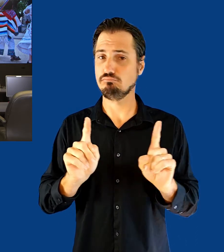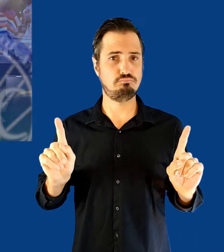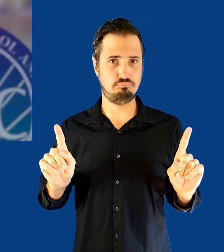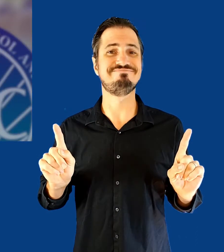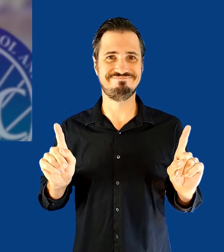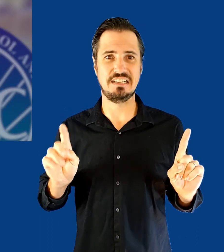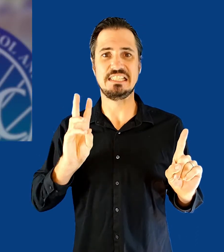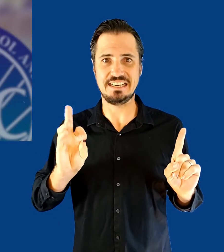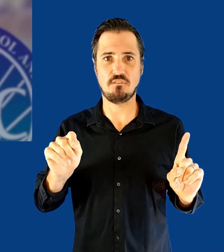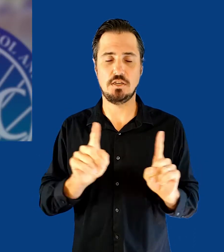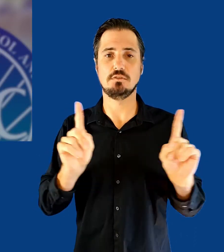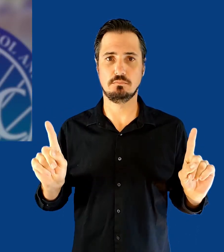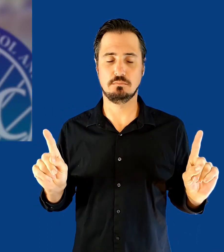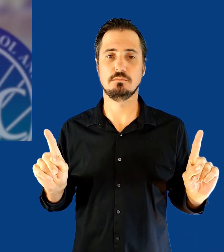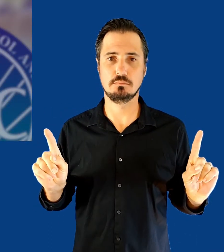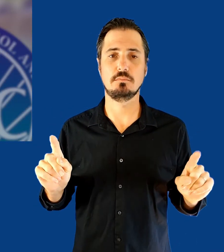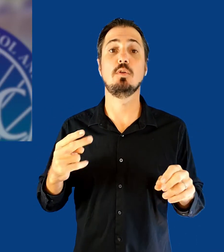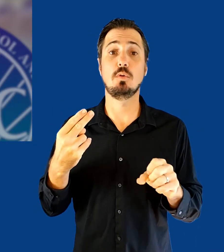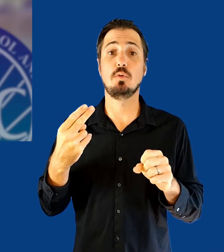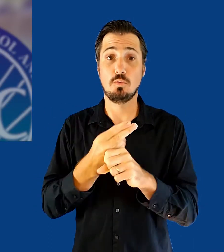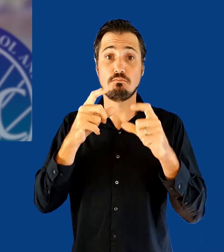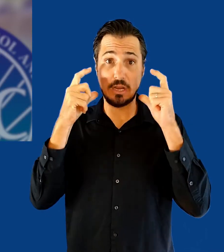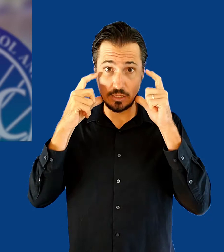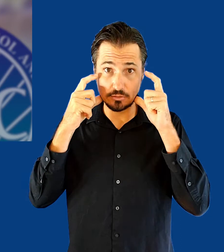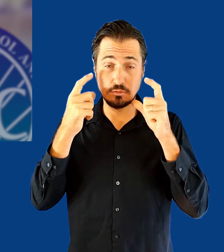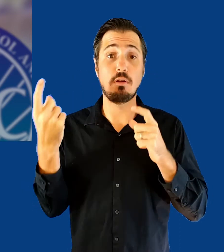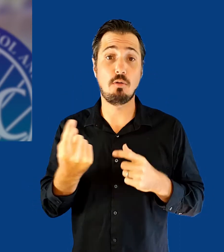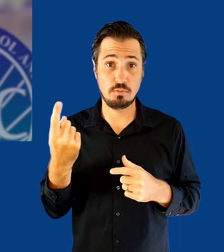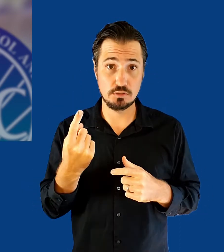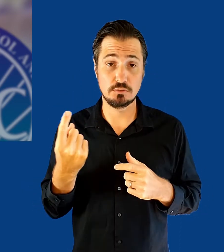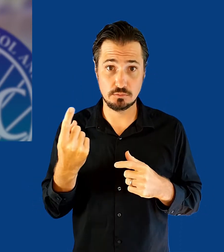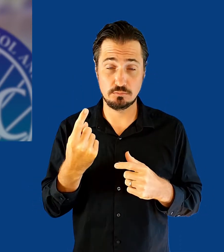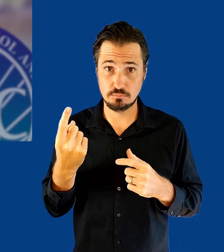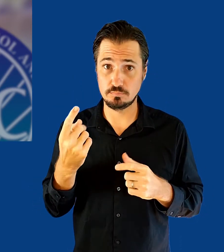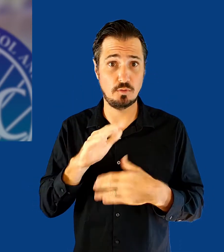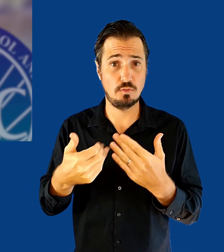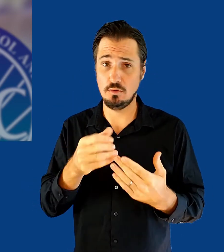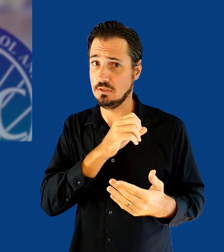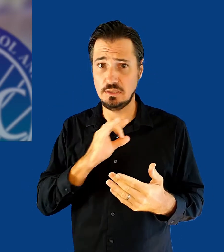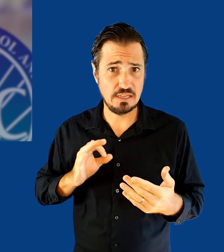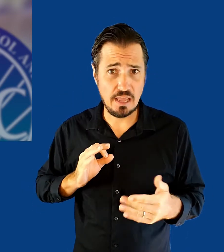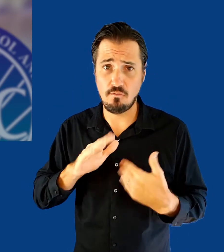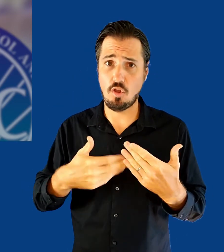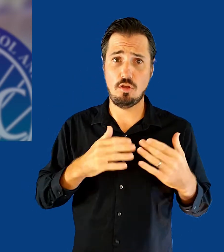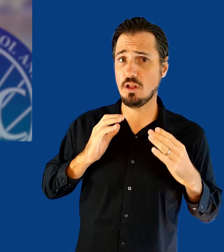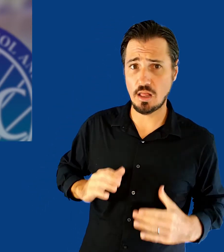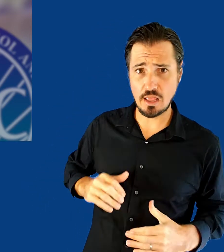Masks shall be worn by all customers and all employees in businesses, as recommended by CDC guidelines.